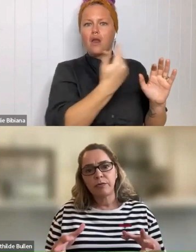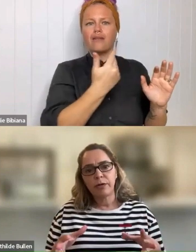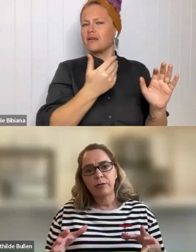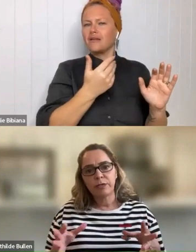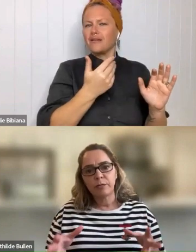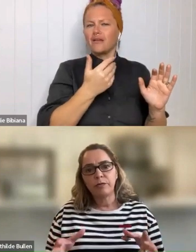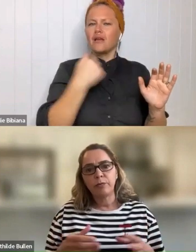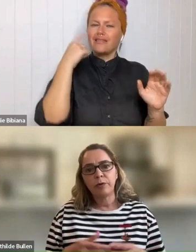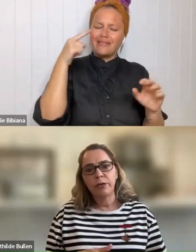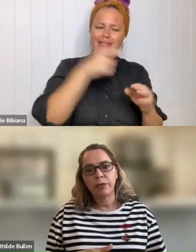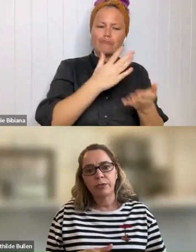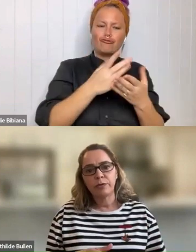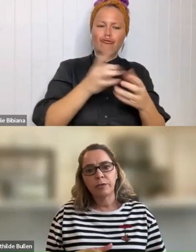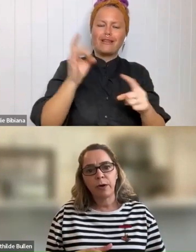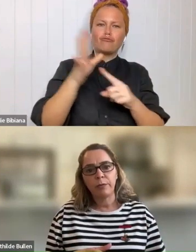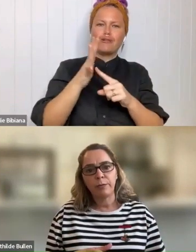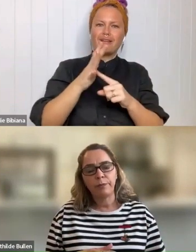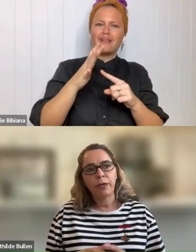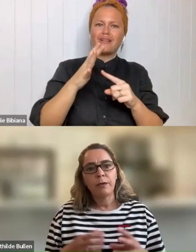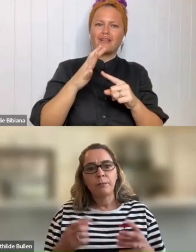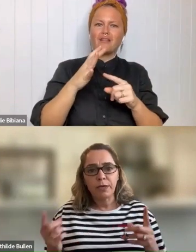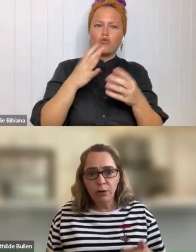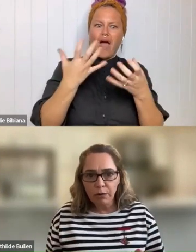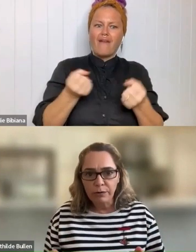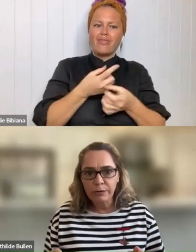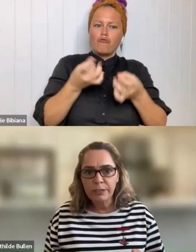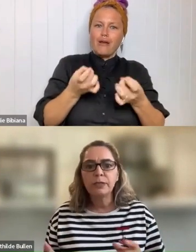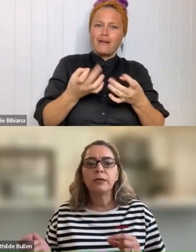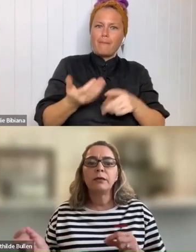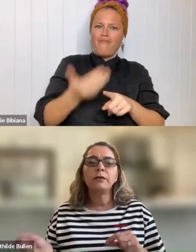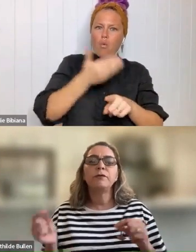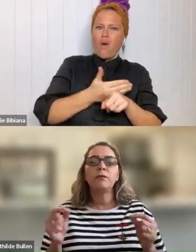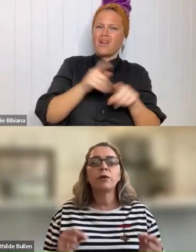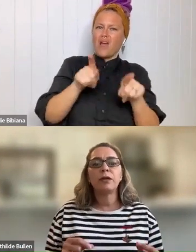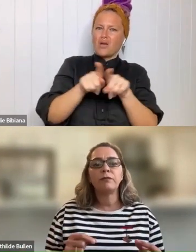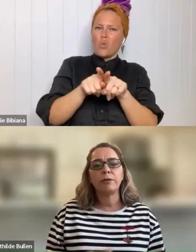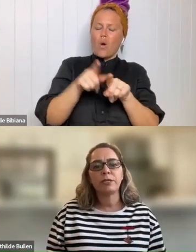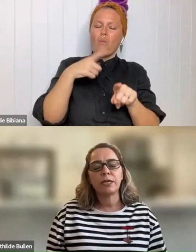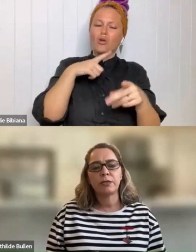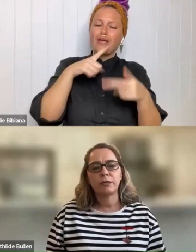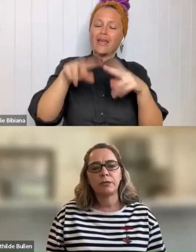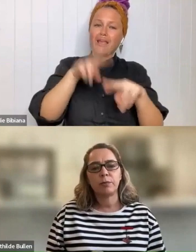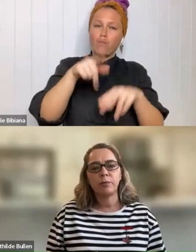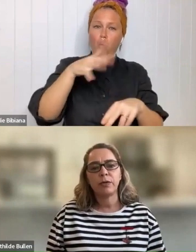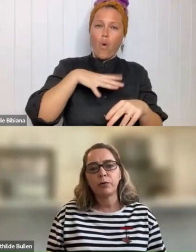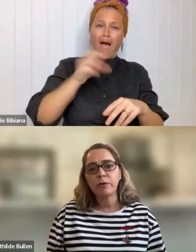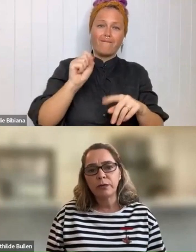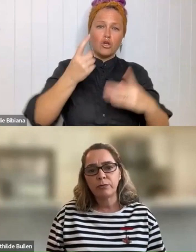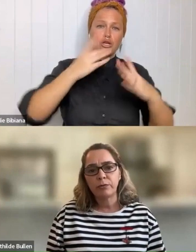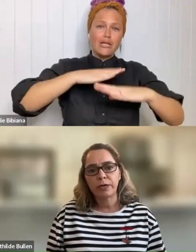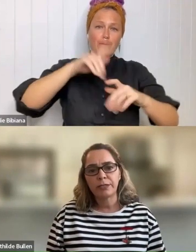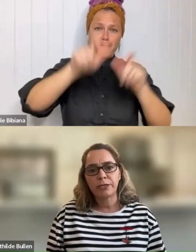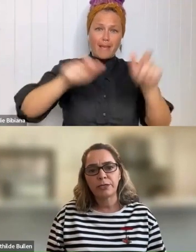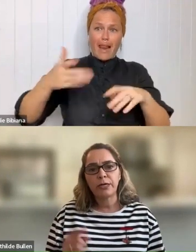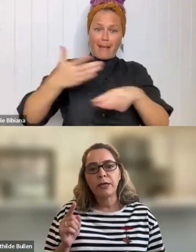critical as a bit of a precursor as well. Because if you want to have First Nations people employed in your organization,